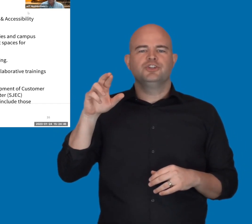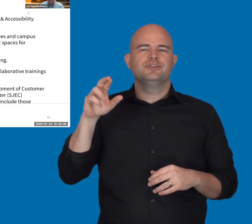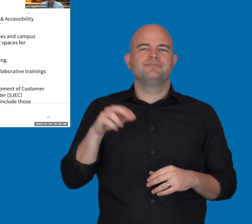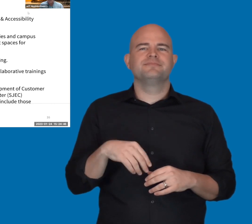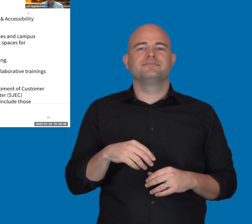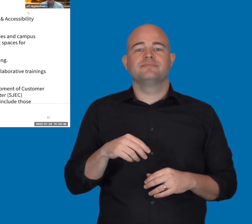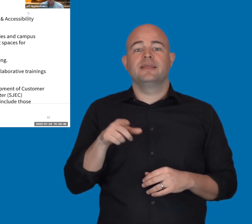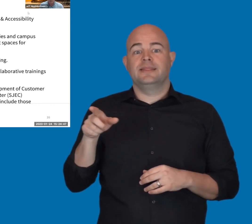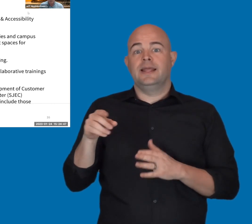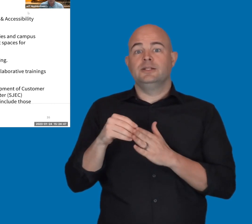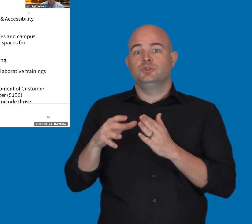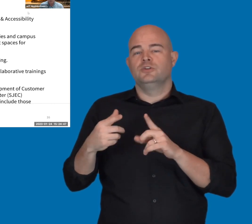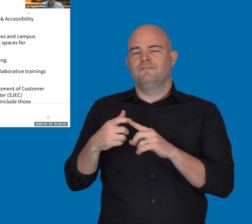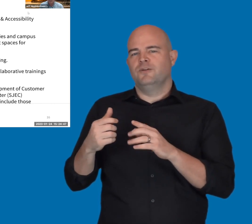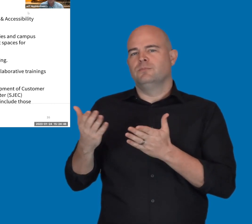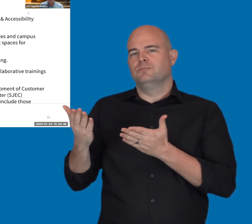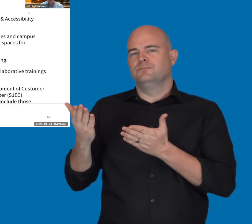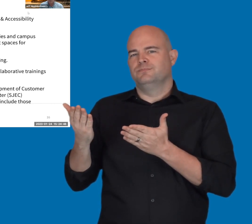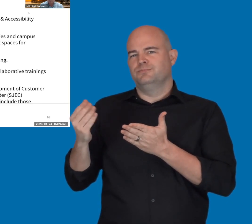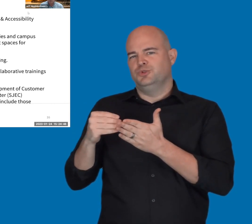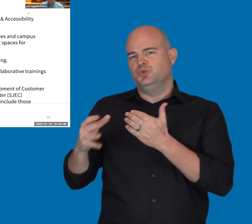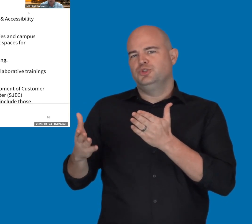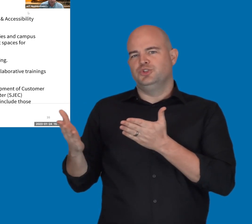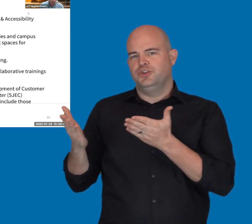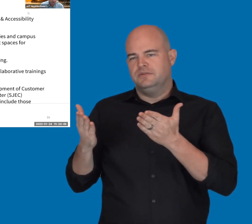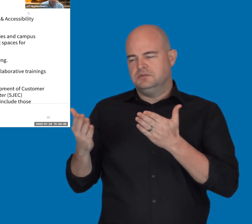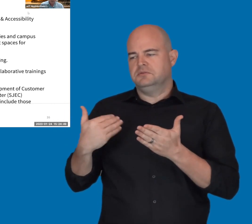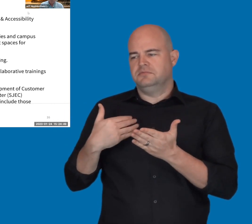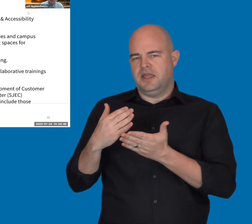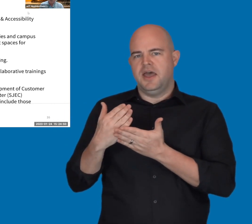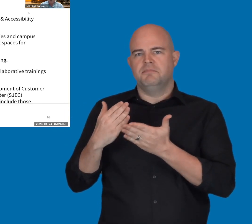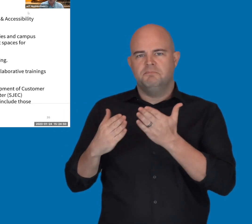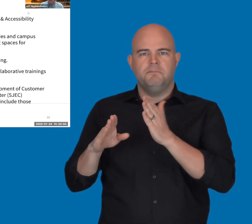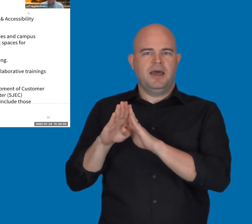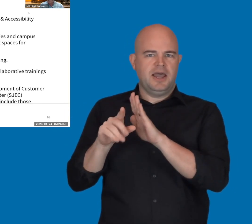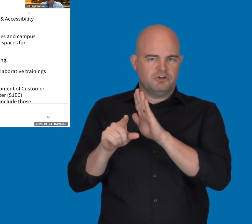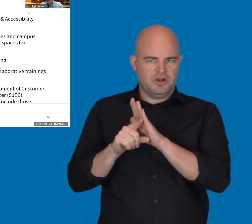And then lastly with the time remaining, I think we're we were just going to kind of highlight a few things.